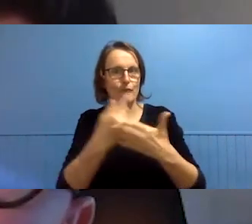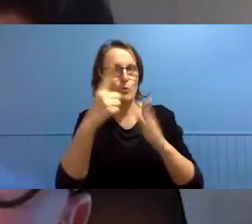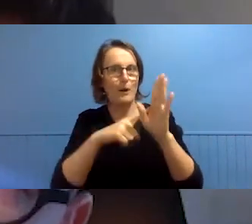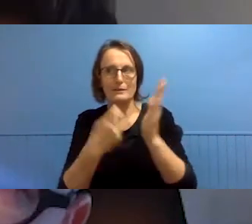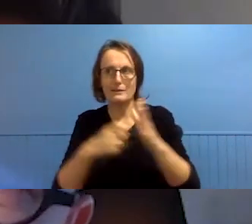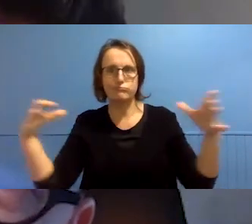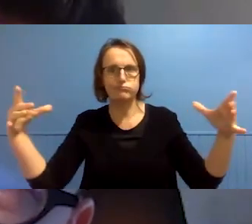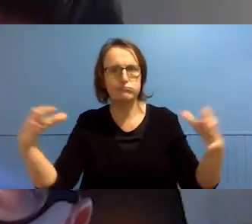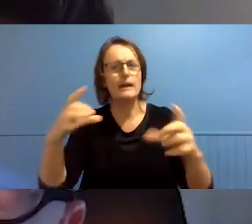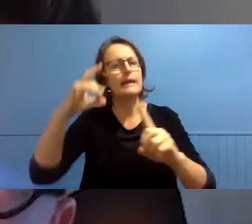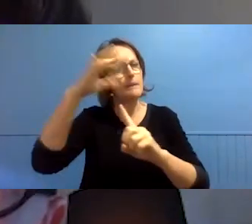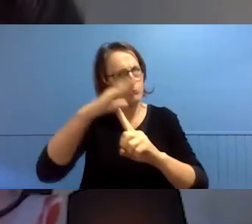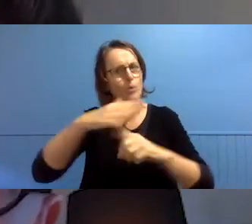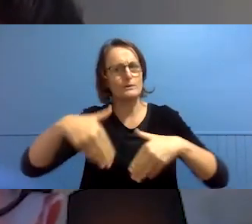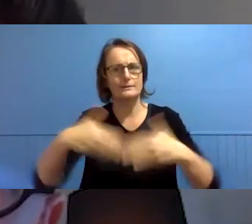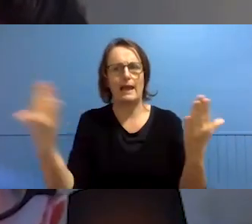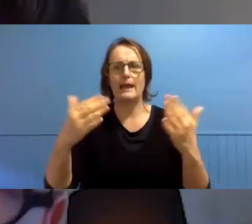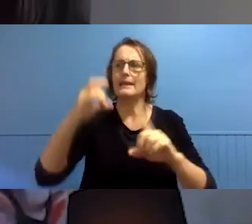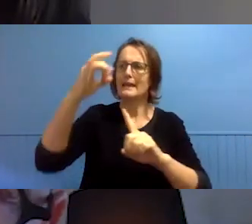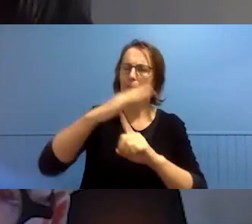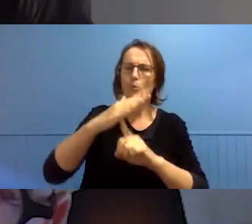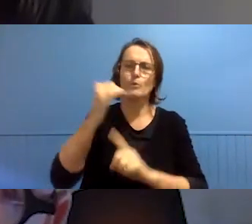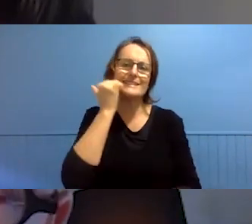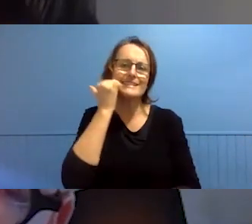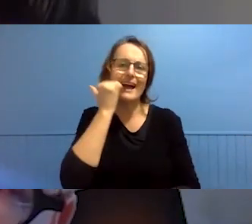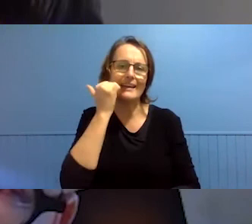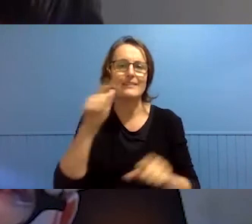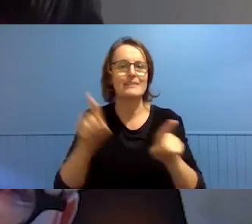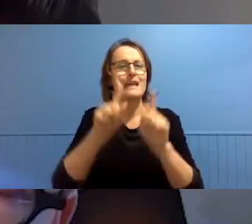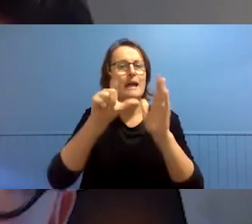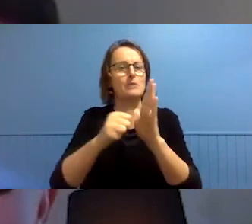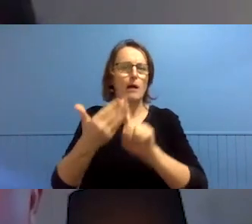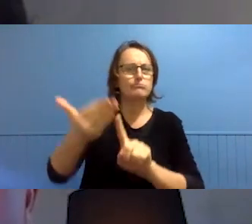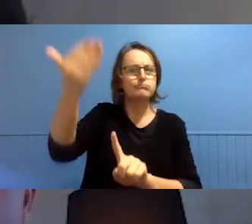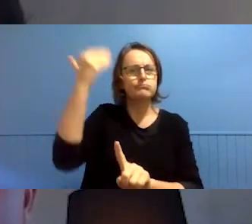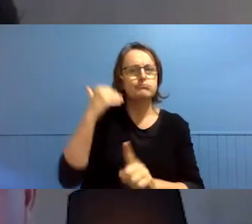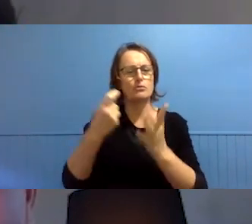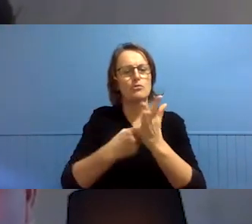important date when the referendum occurred all of those years ago, and